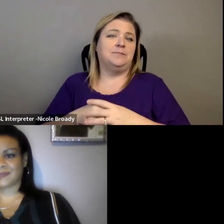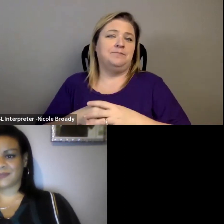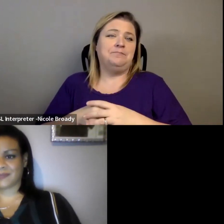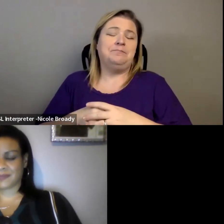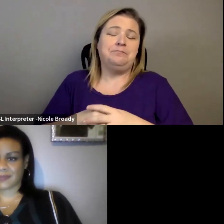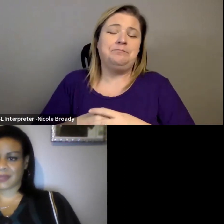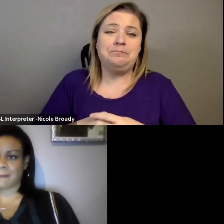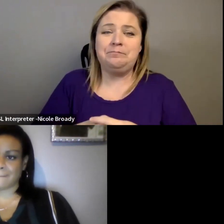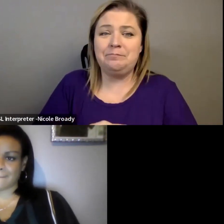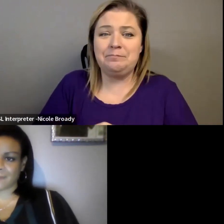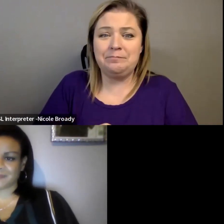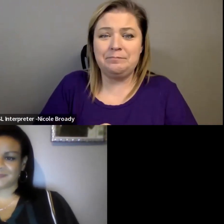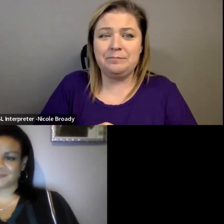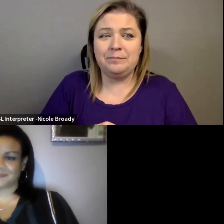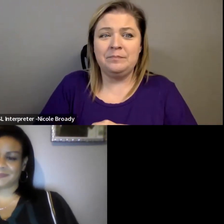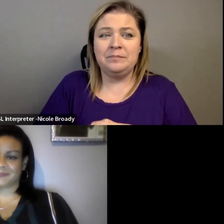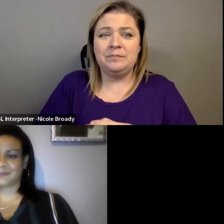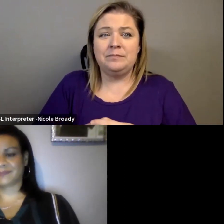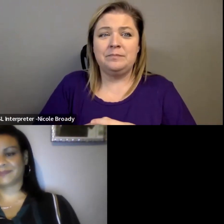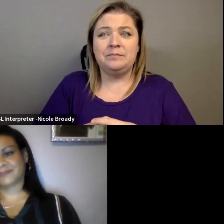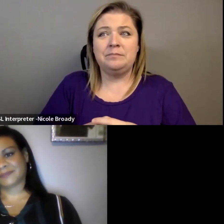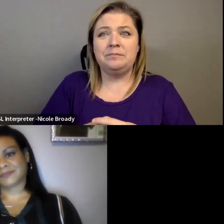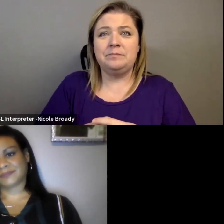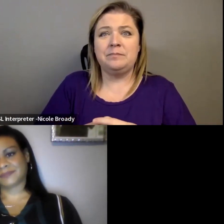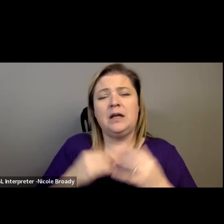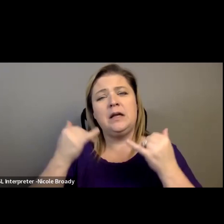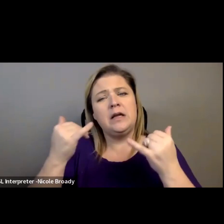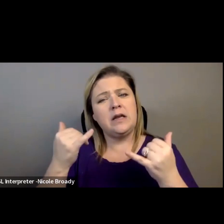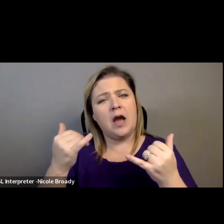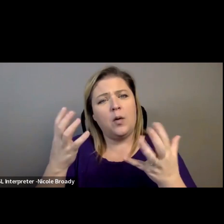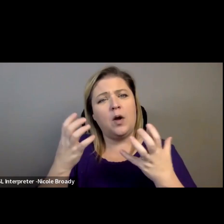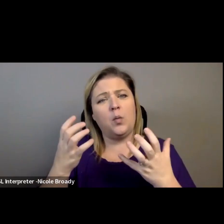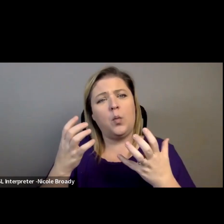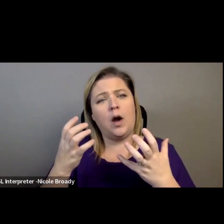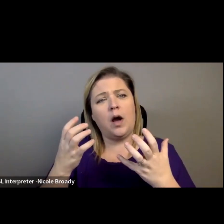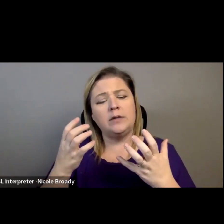perspectives. Okay, so now I'd like to turn to thank you for